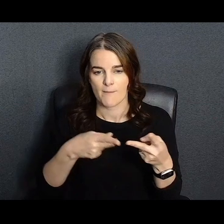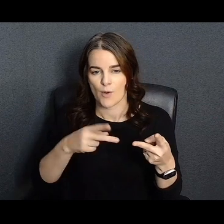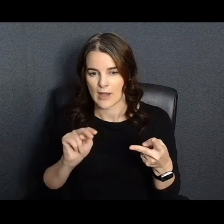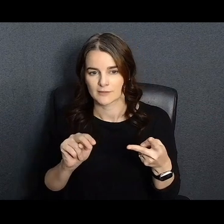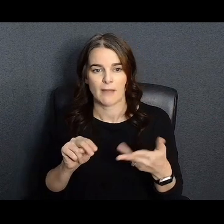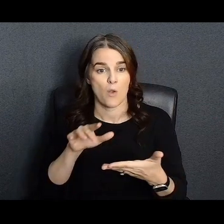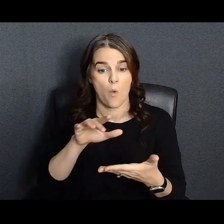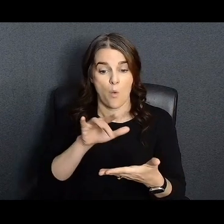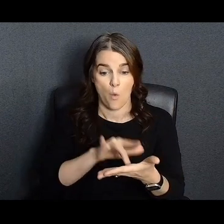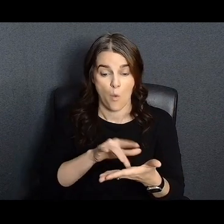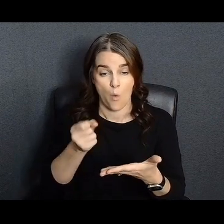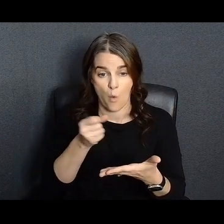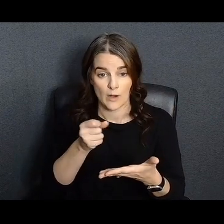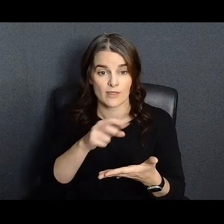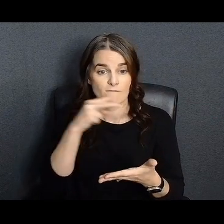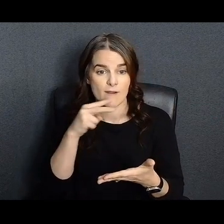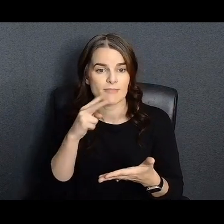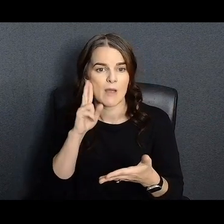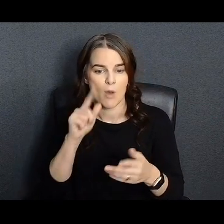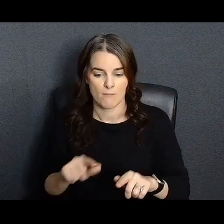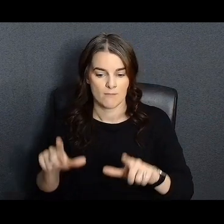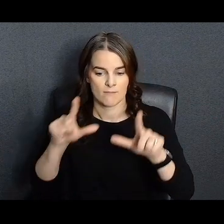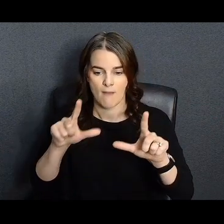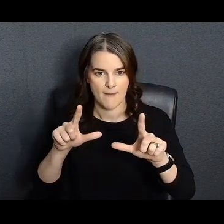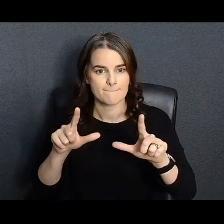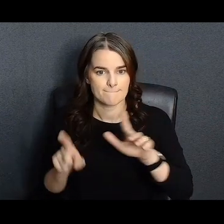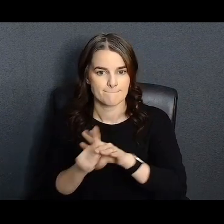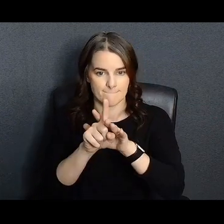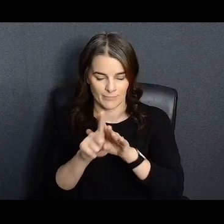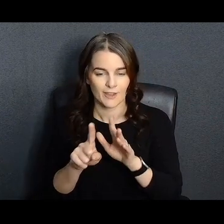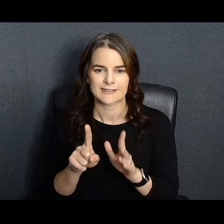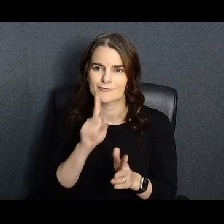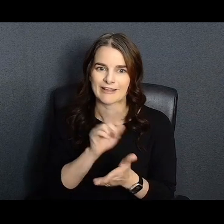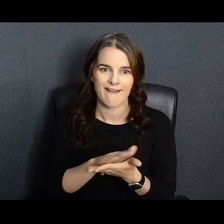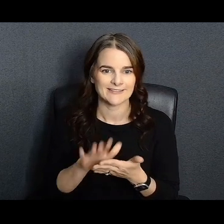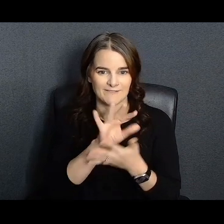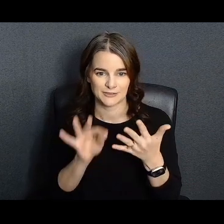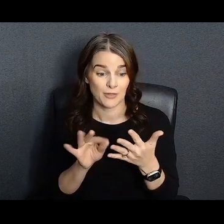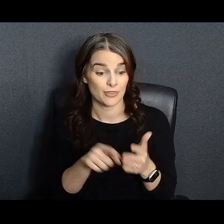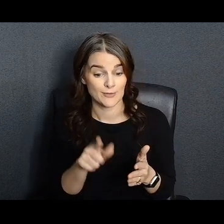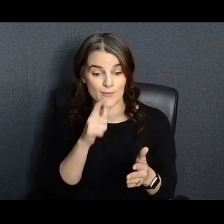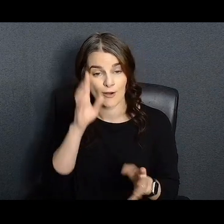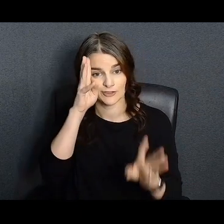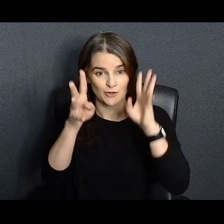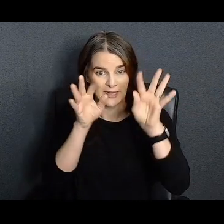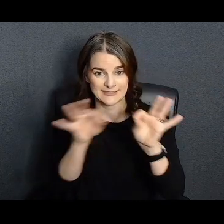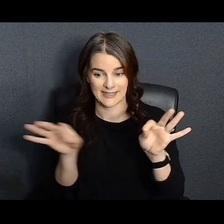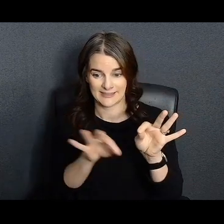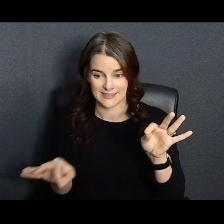And that will open up in a pop-up, which is a nice feature for somebody who is generating their sentences and wants that more advanced